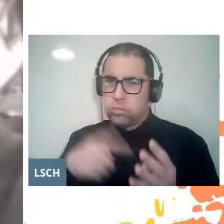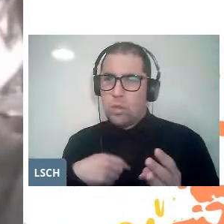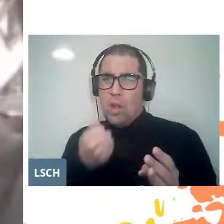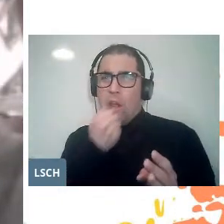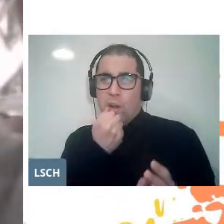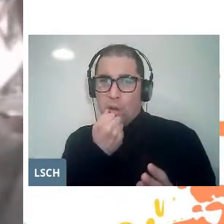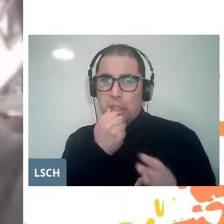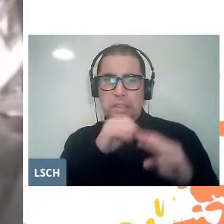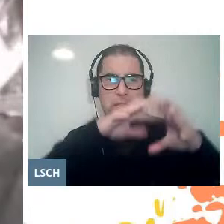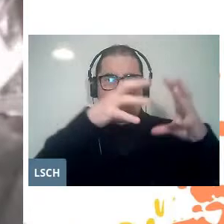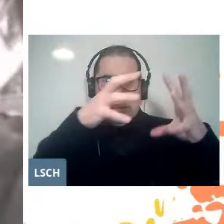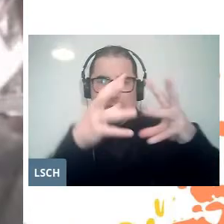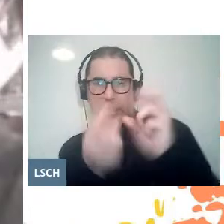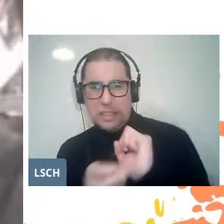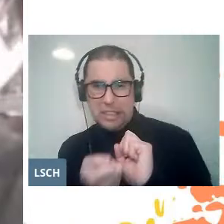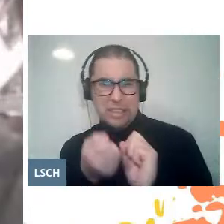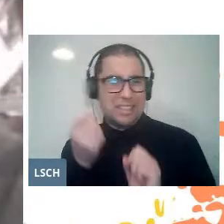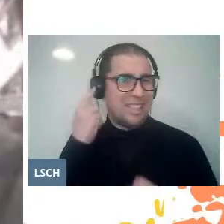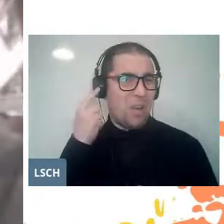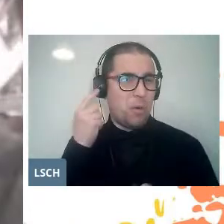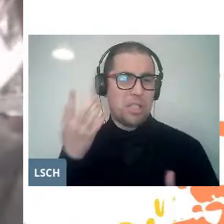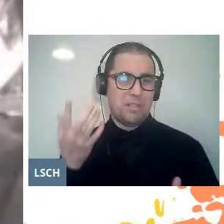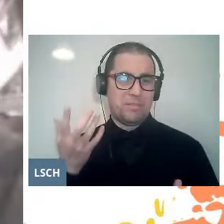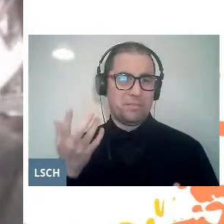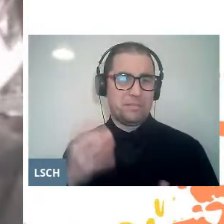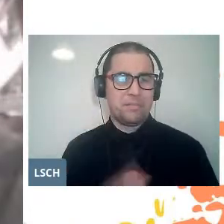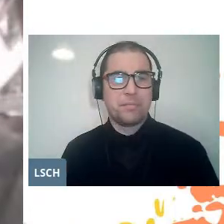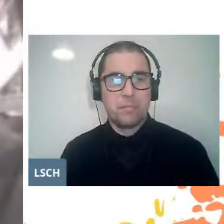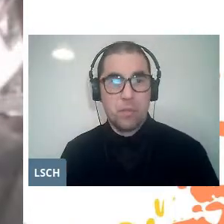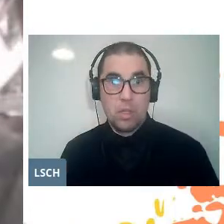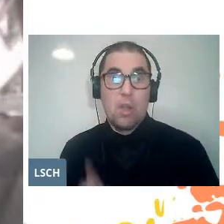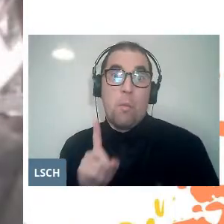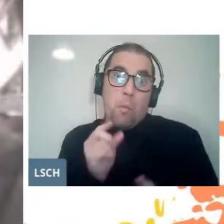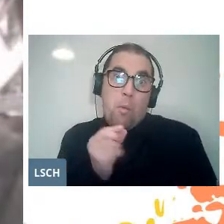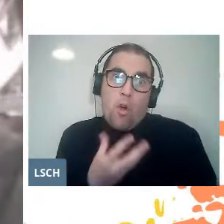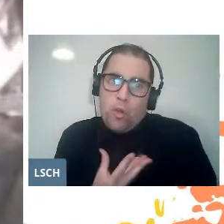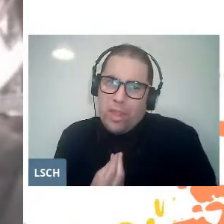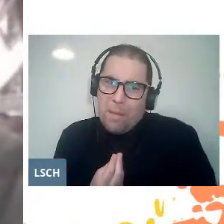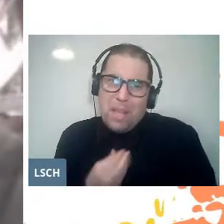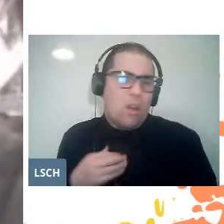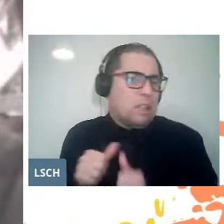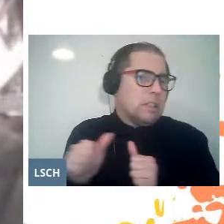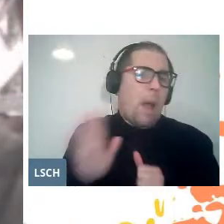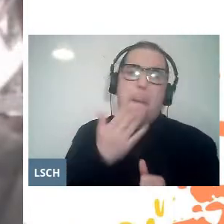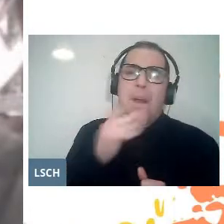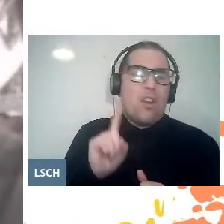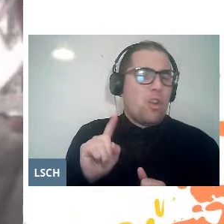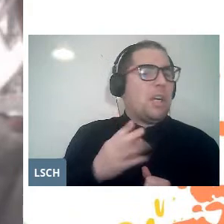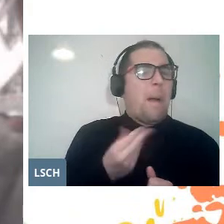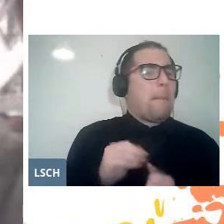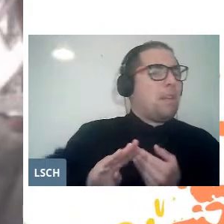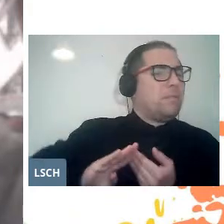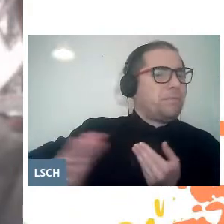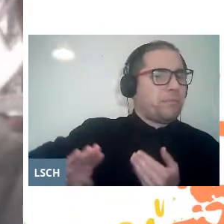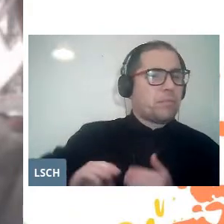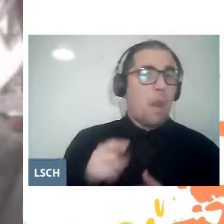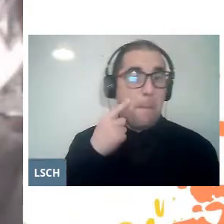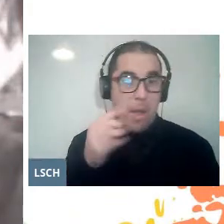everyone will hear it. So we all have a little distancing, which does not mean that when we get